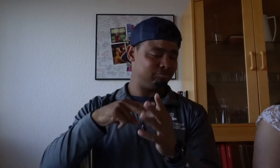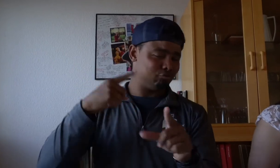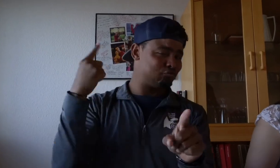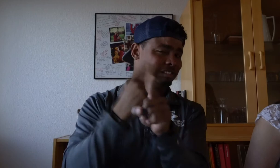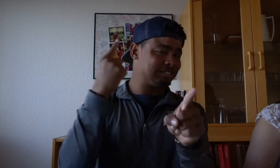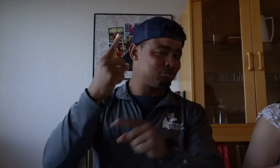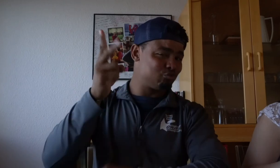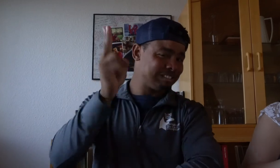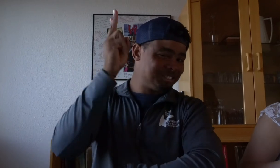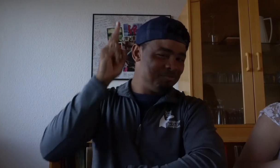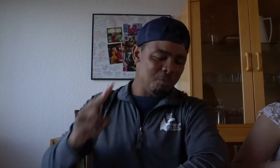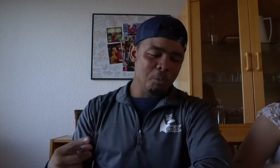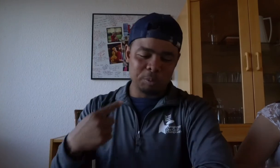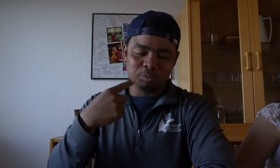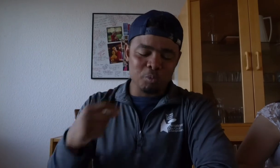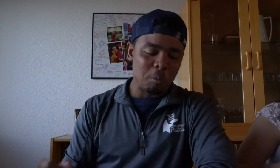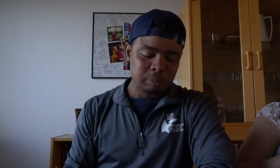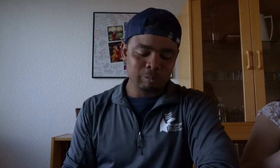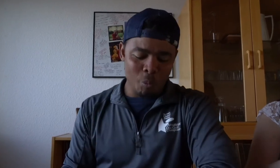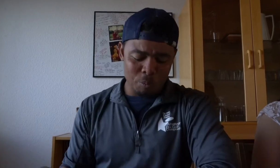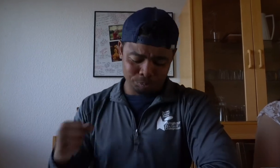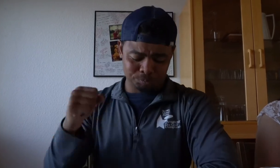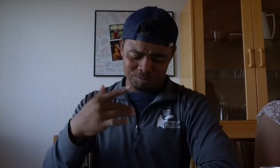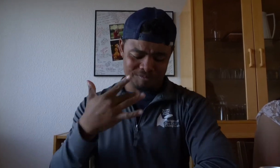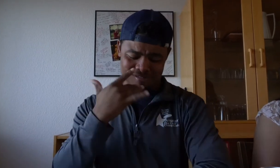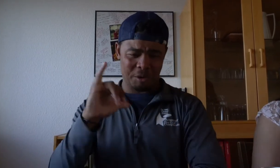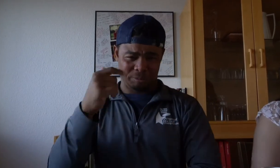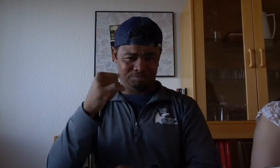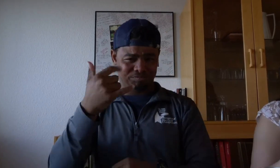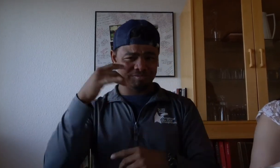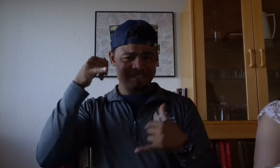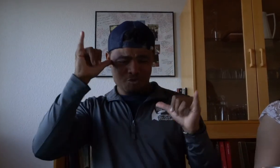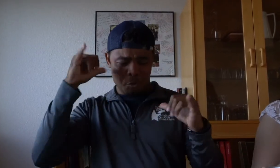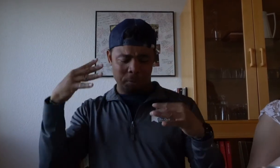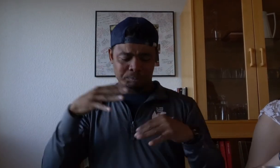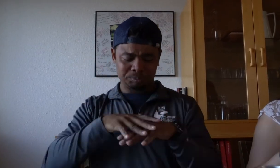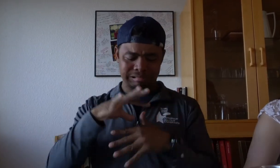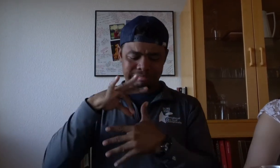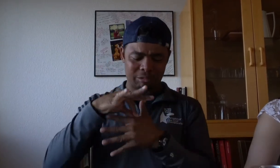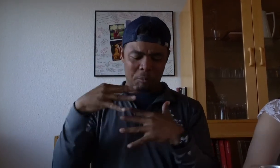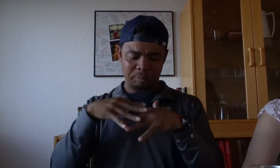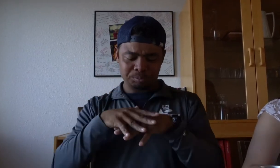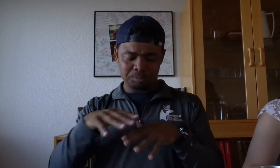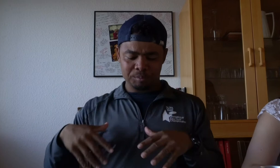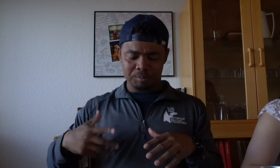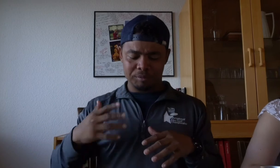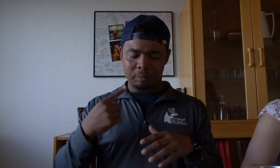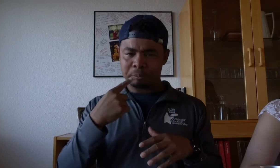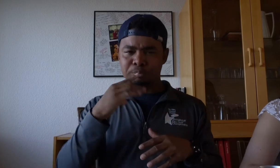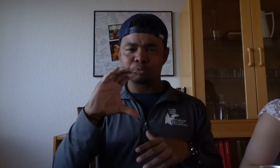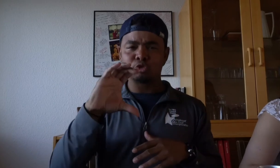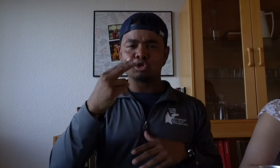It does taste like a blend of cow meat and liver. It is chewy.